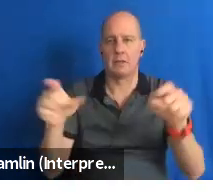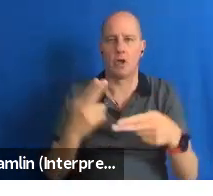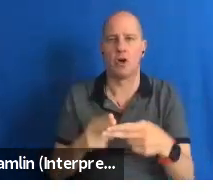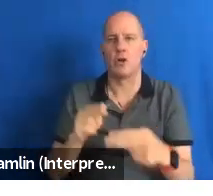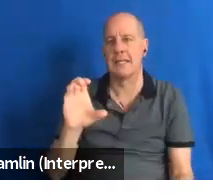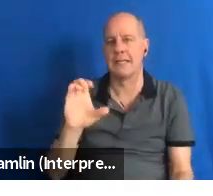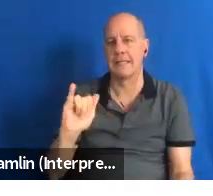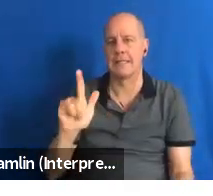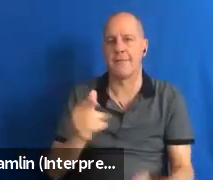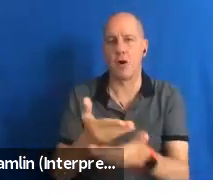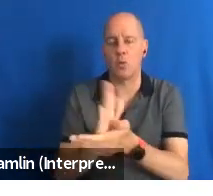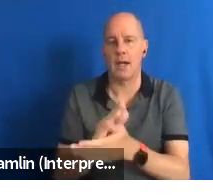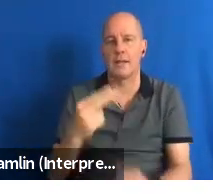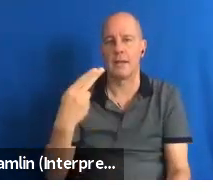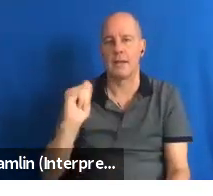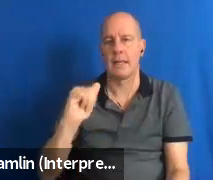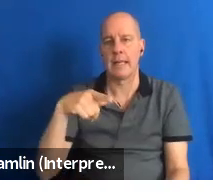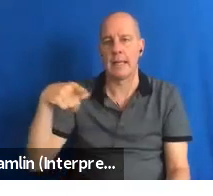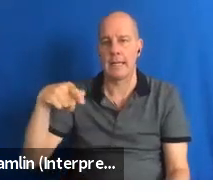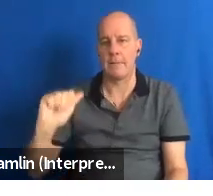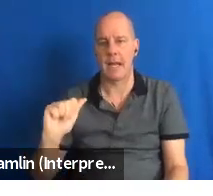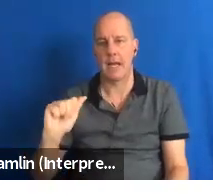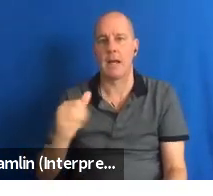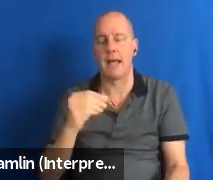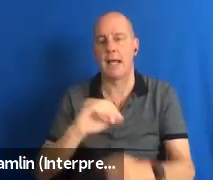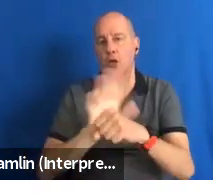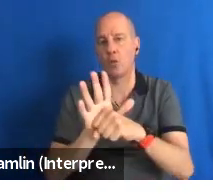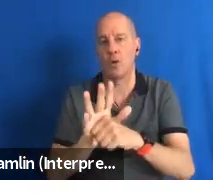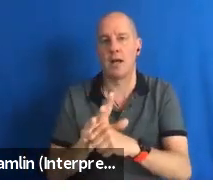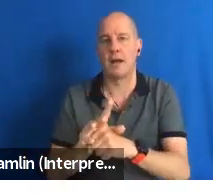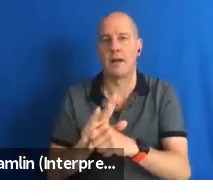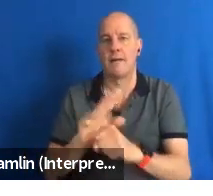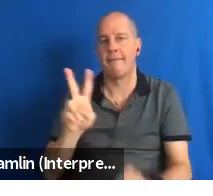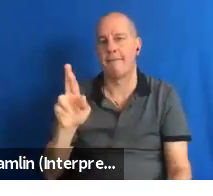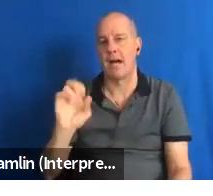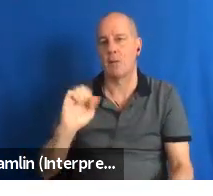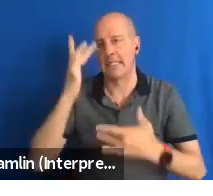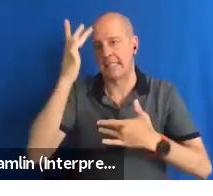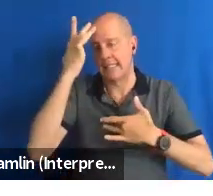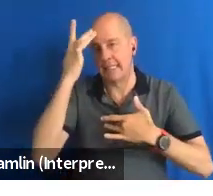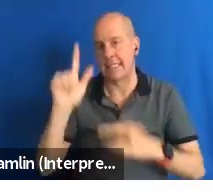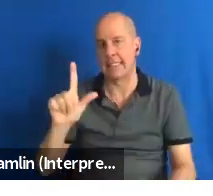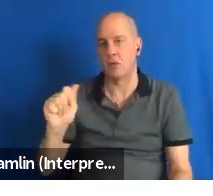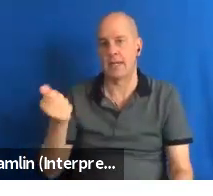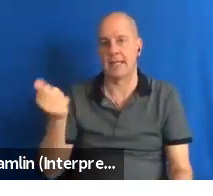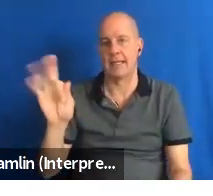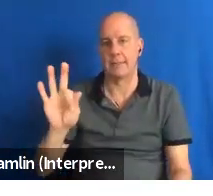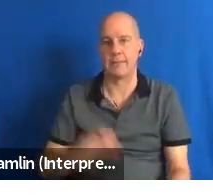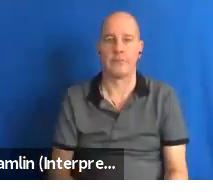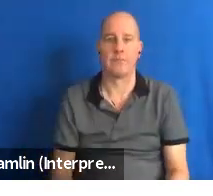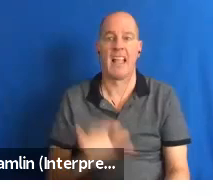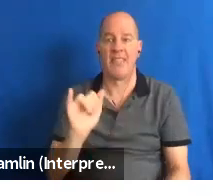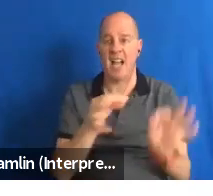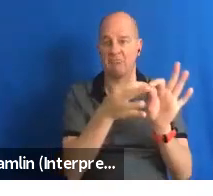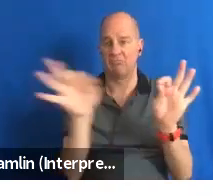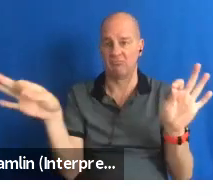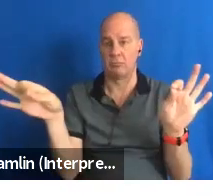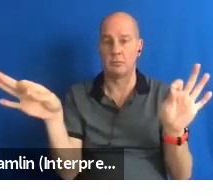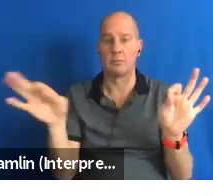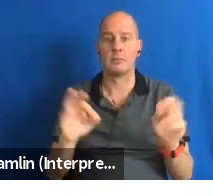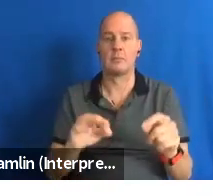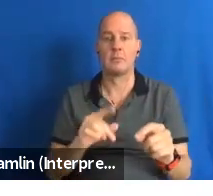HIPAA and the coronavirus disease 2019. And that statement is all about ensuring that